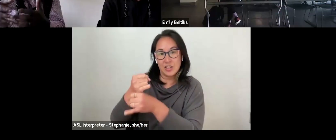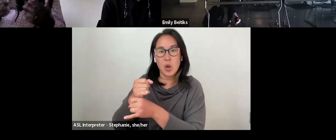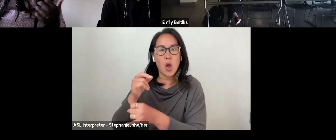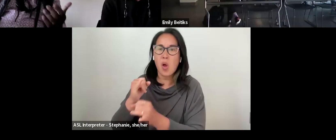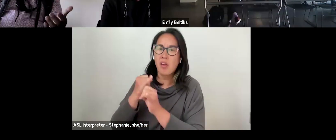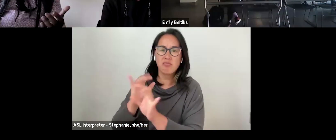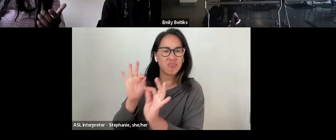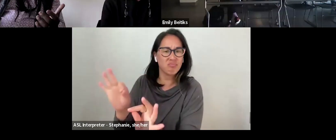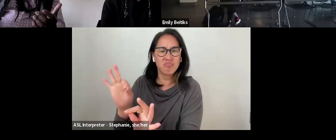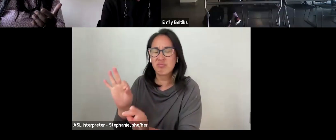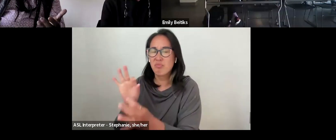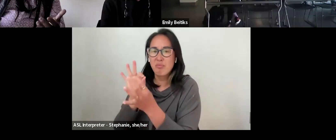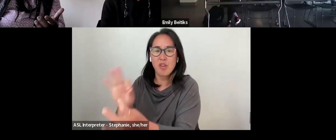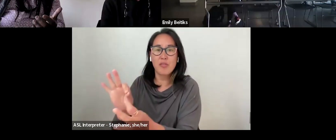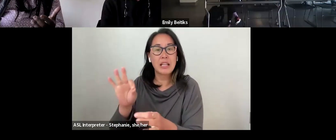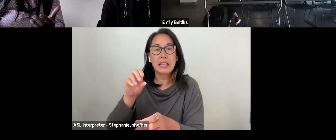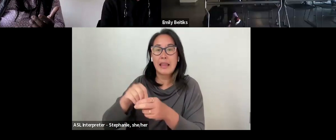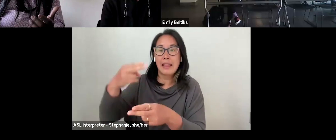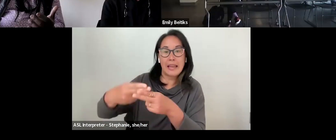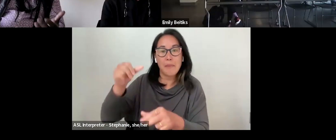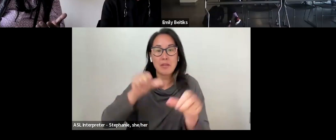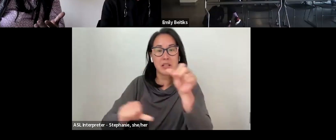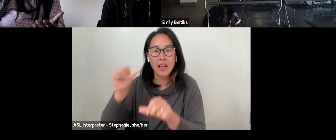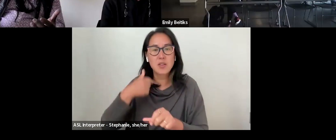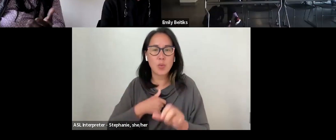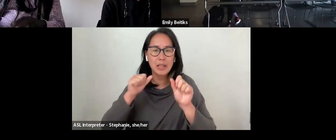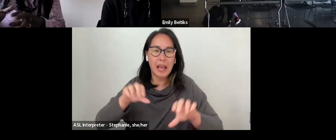And in the name of science, we can count on certain kinds of losses.